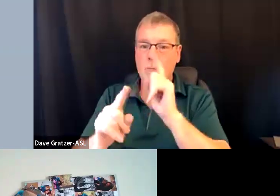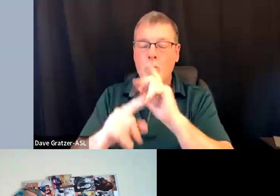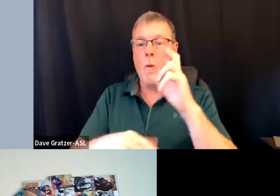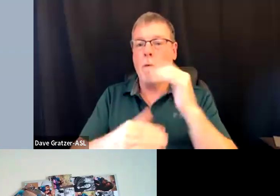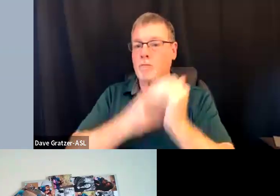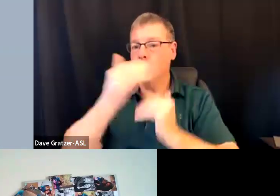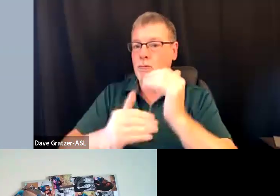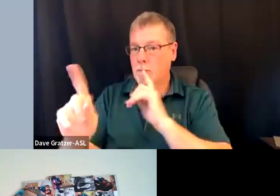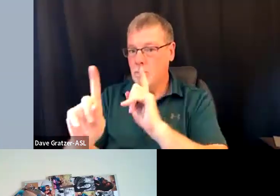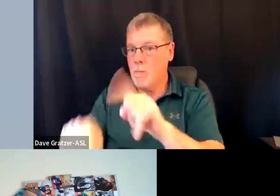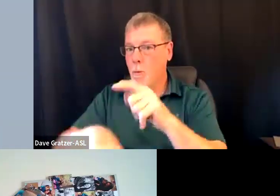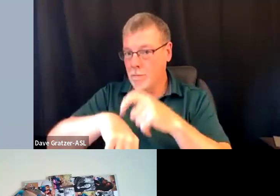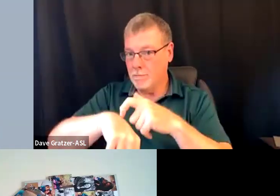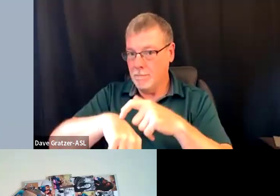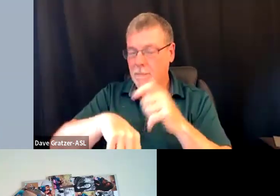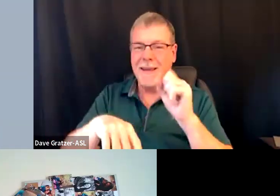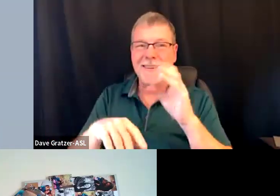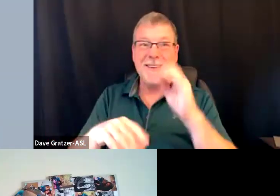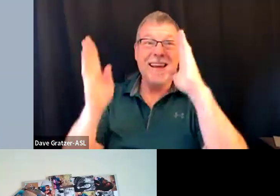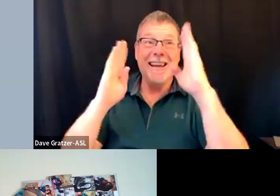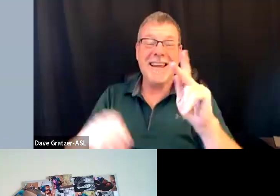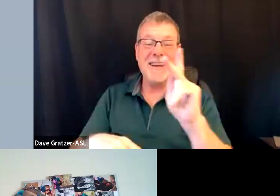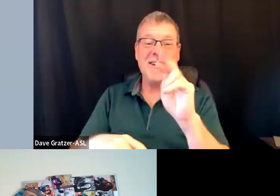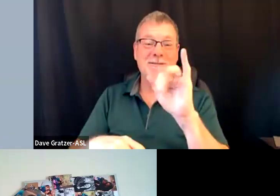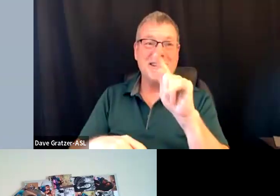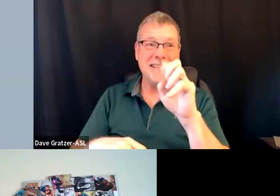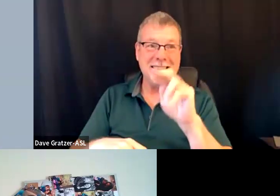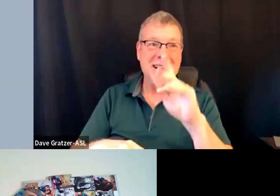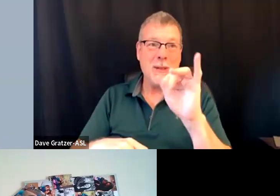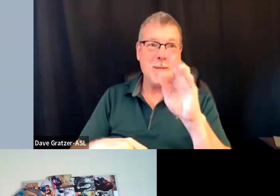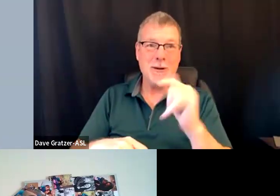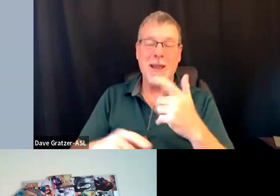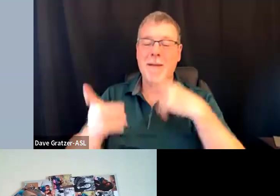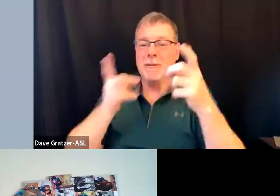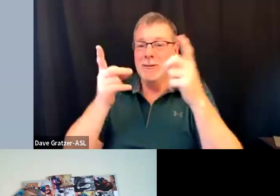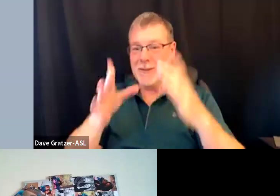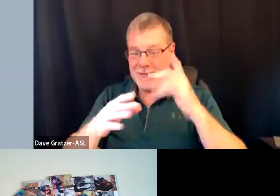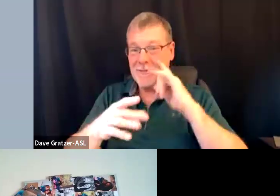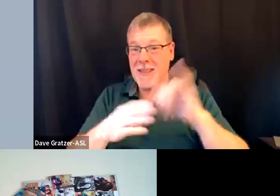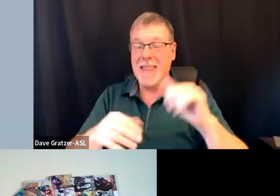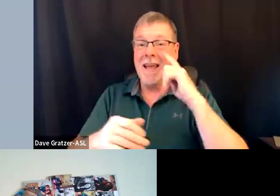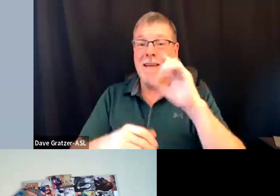So hi, everyone, I'm Kristin Lupfer. I direct the PATH Data Exchange for SAMHSA.